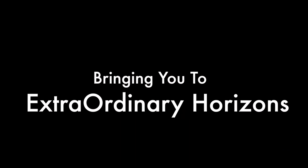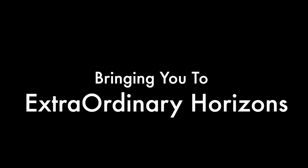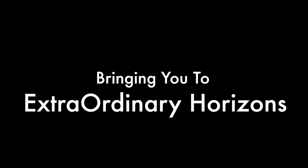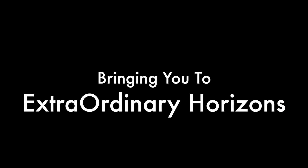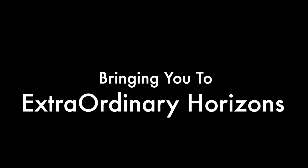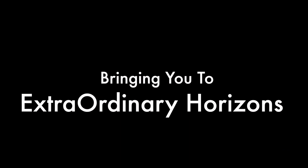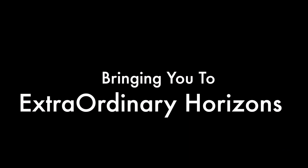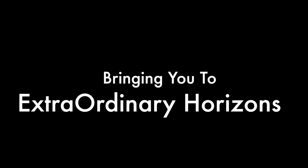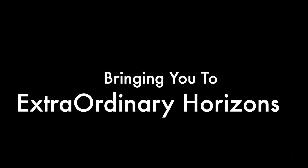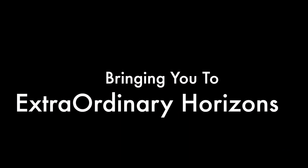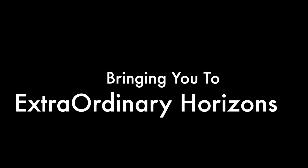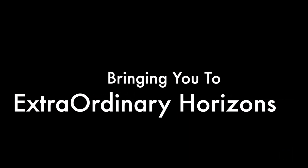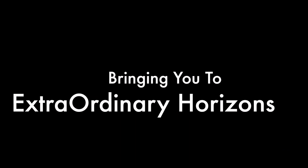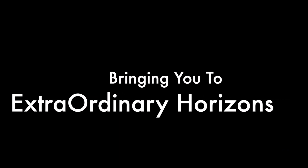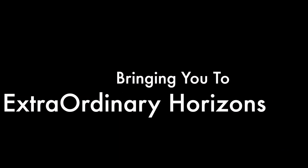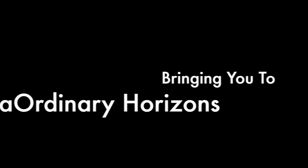CAPTIONS/SUBTITLES credited by Caption Cube.